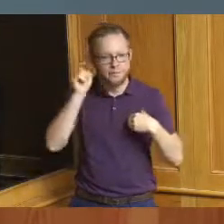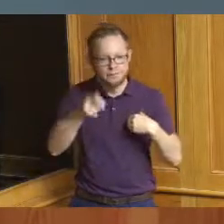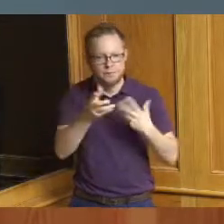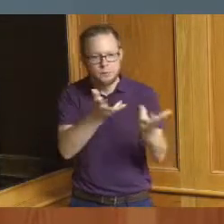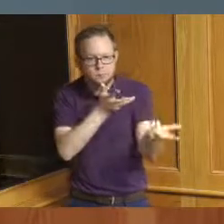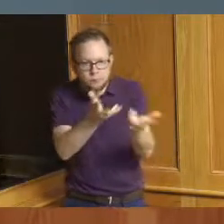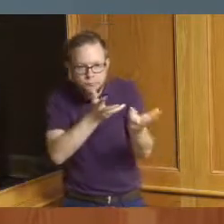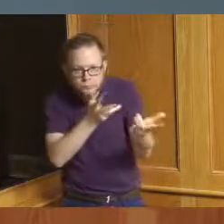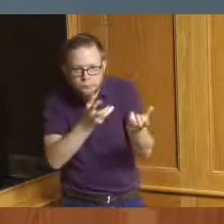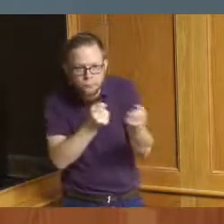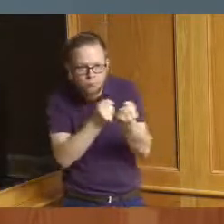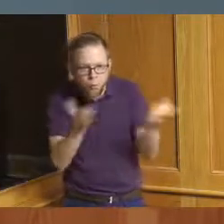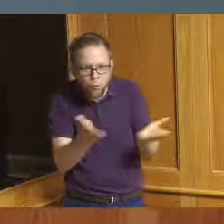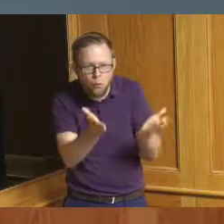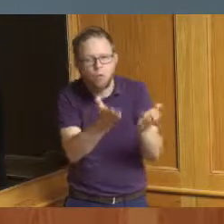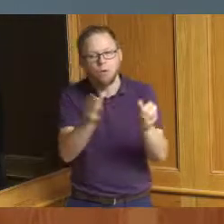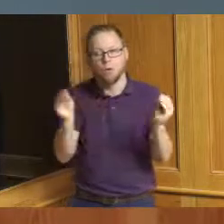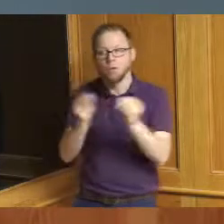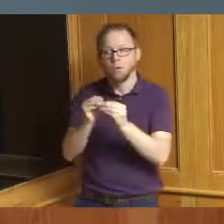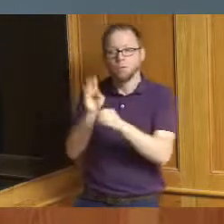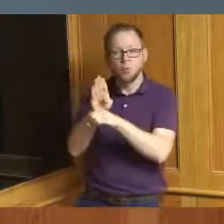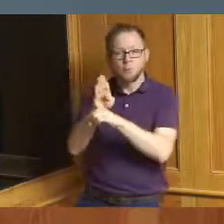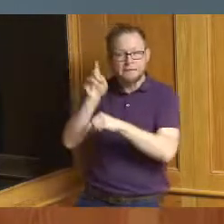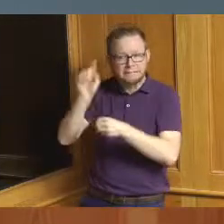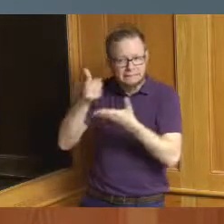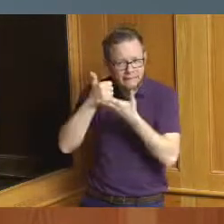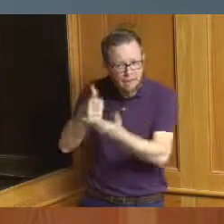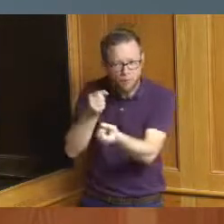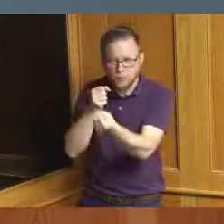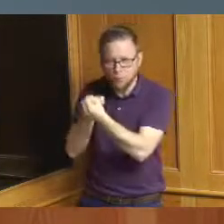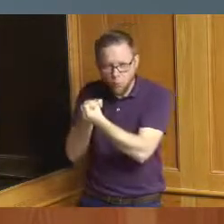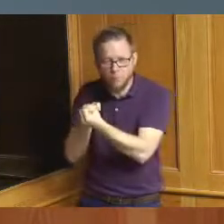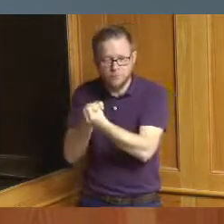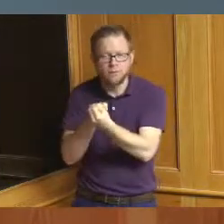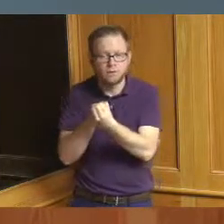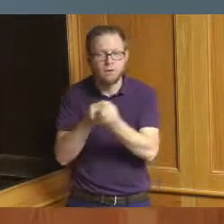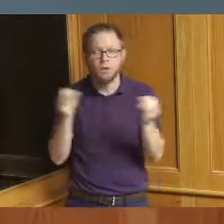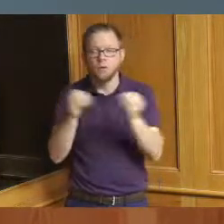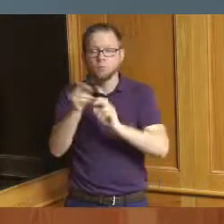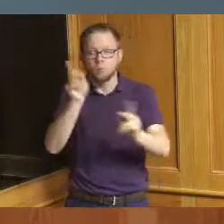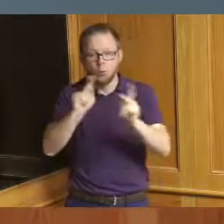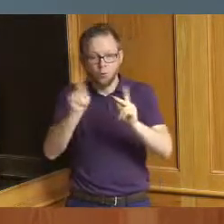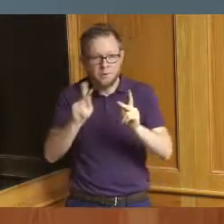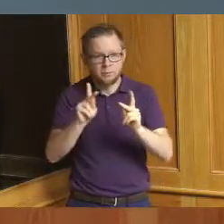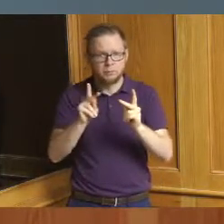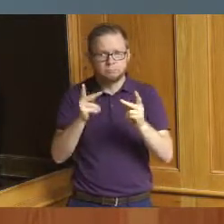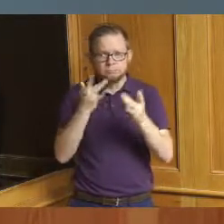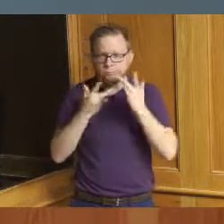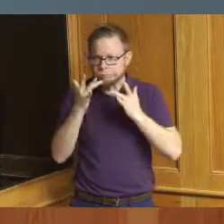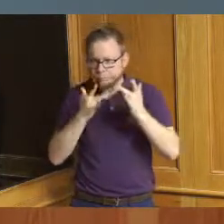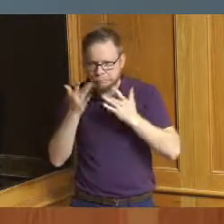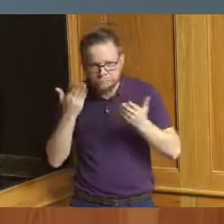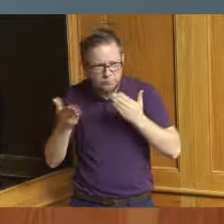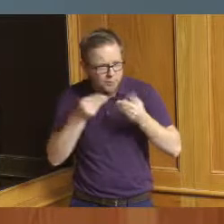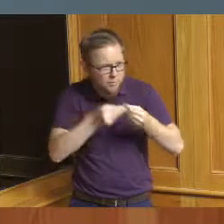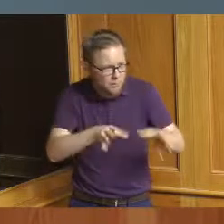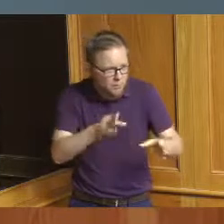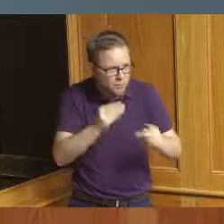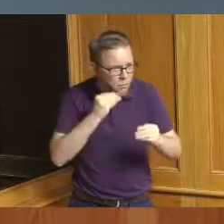more businesses to save more people to help stay in their homes more affordable housing to build